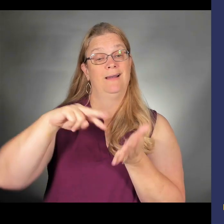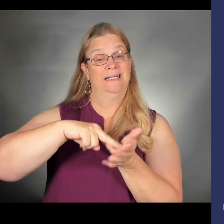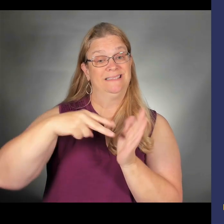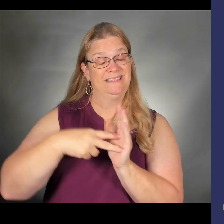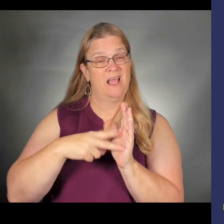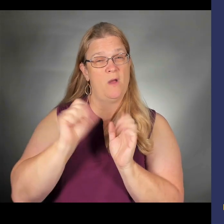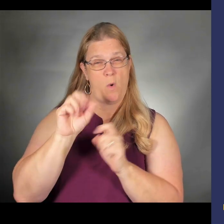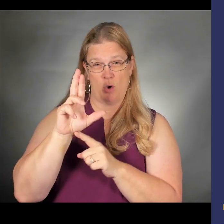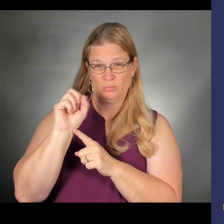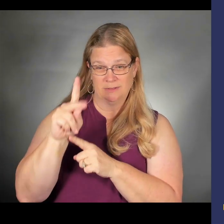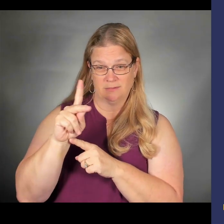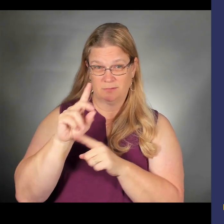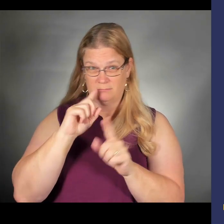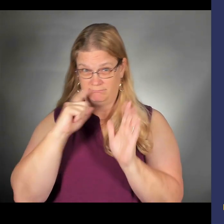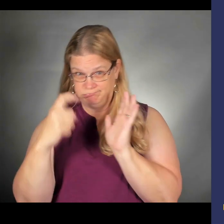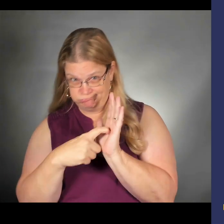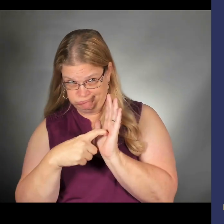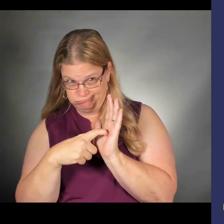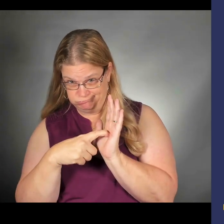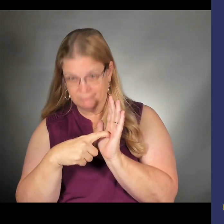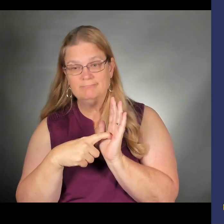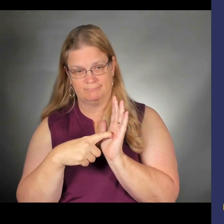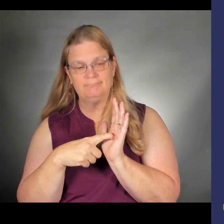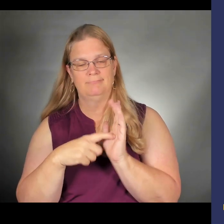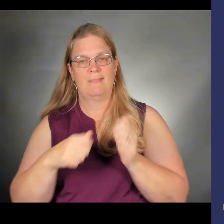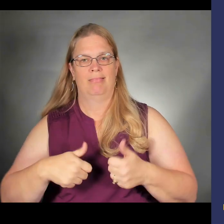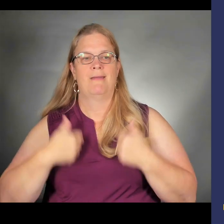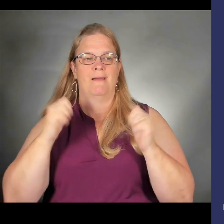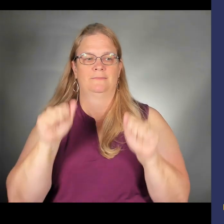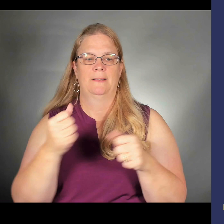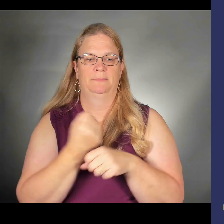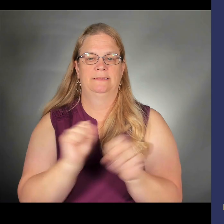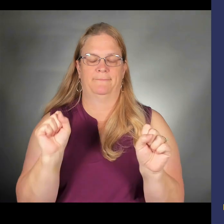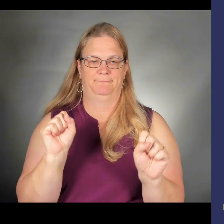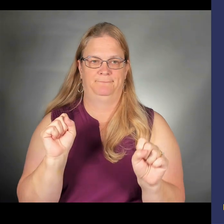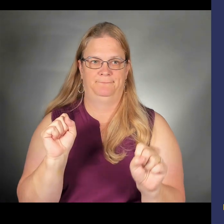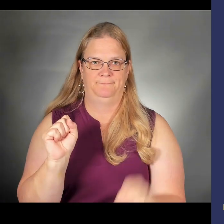And when suicidal intent or risk is detected, lives can be saved.